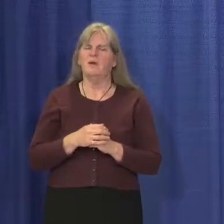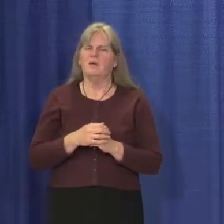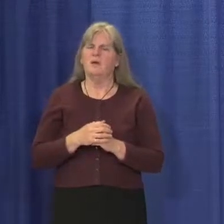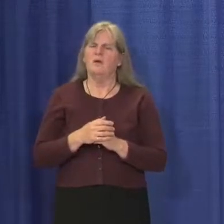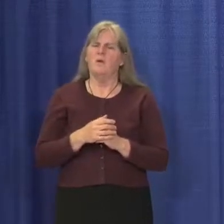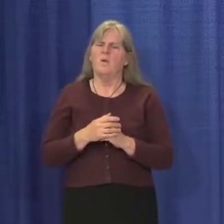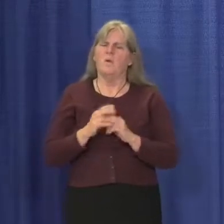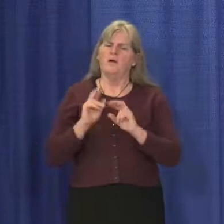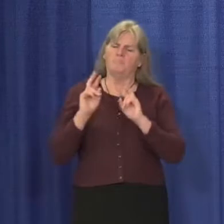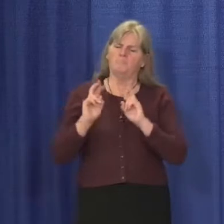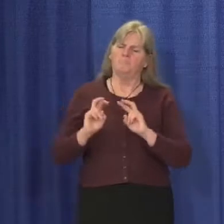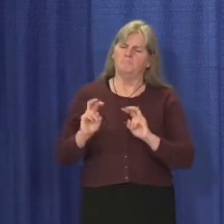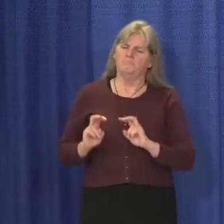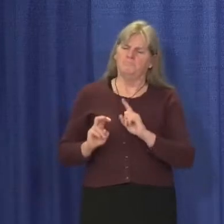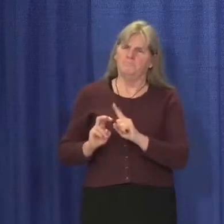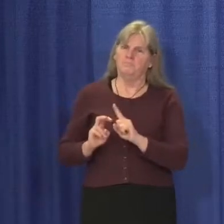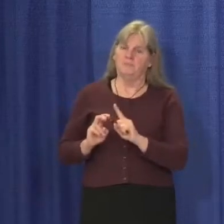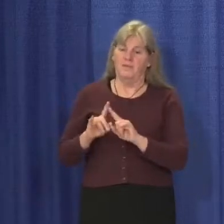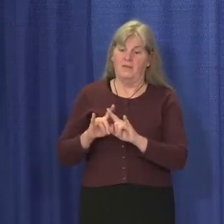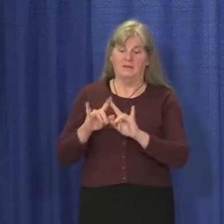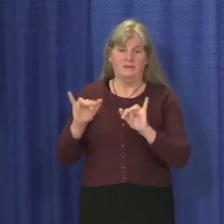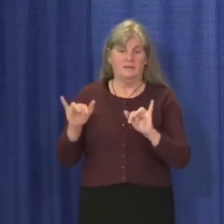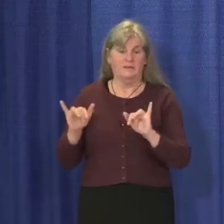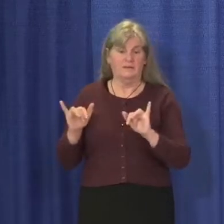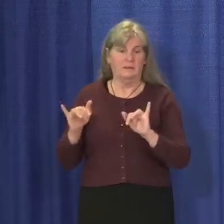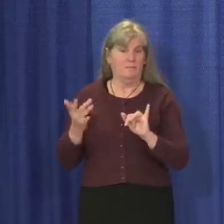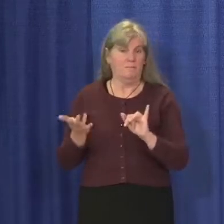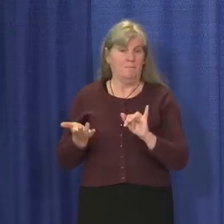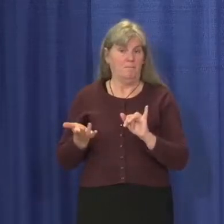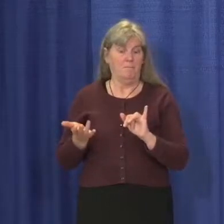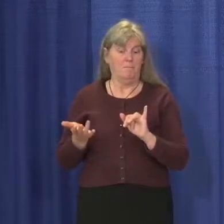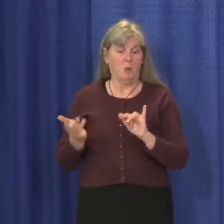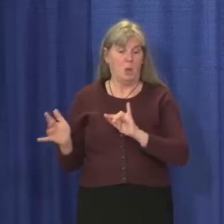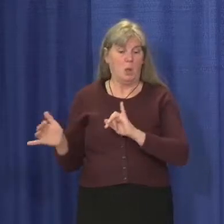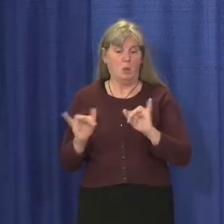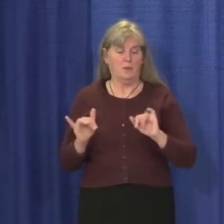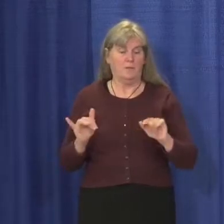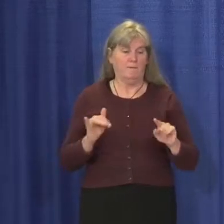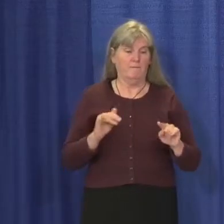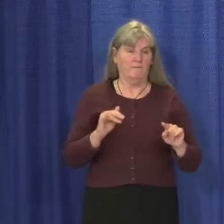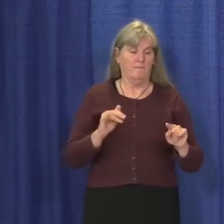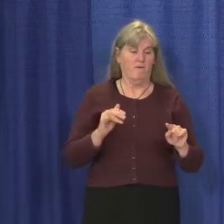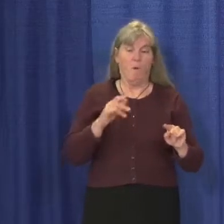Many considerations if it's the same schedule for instance older